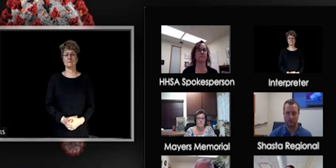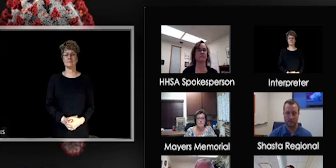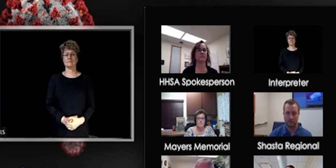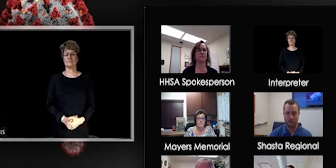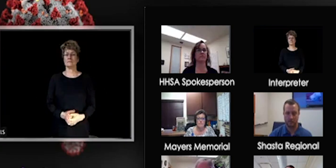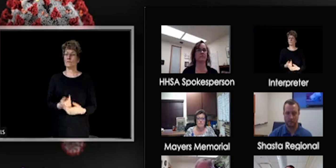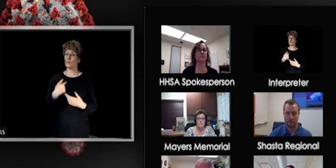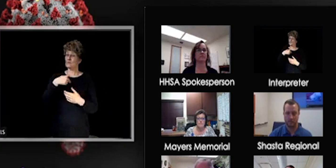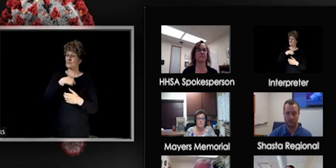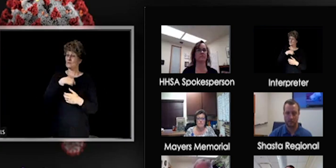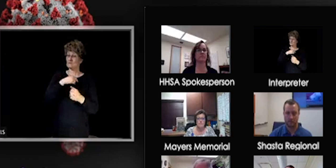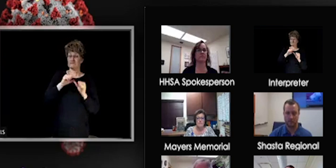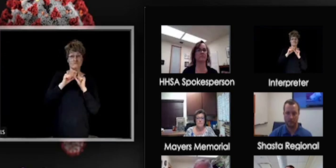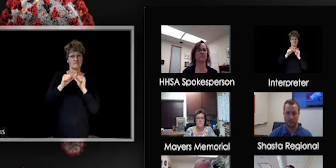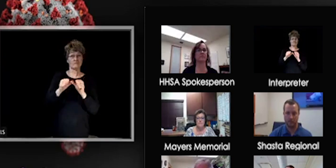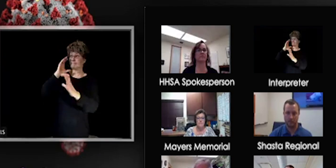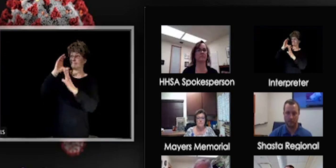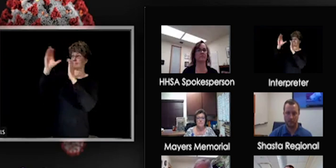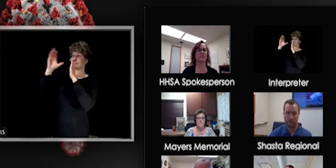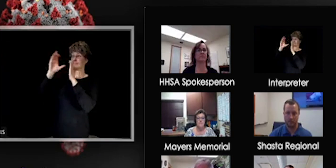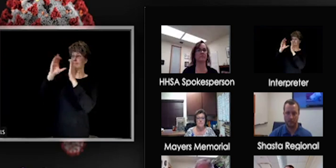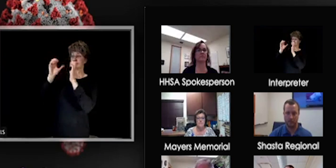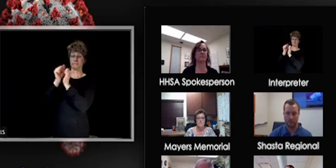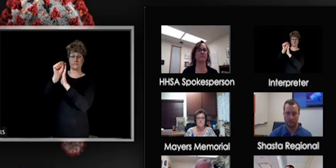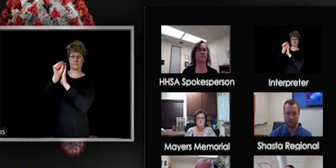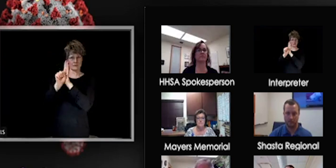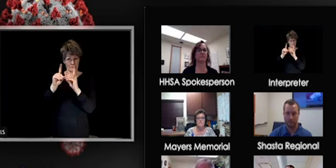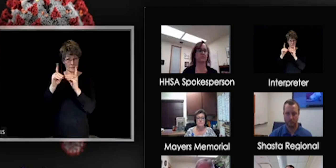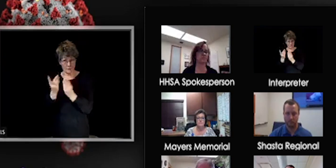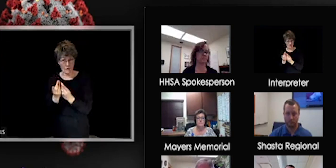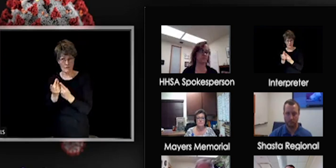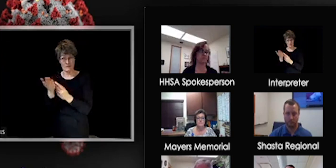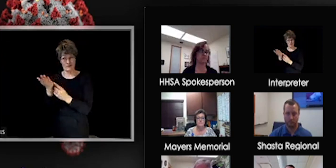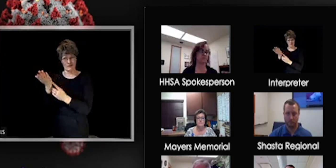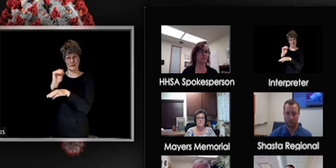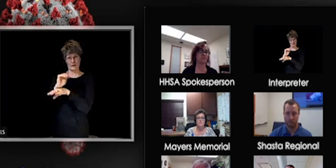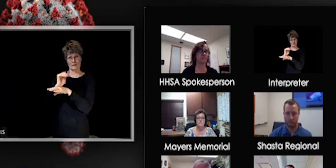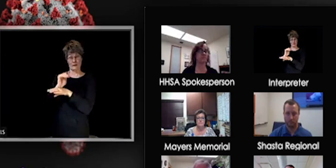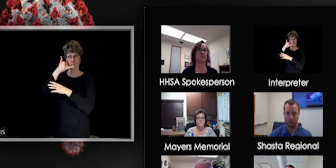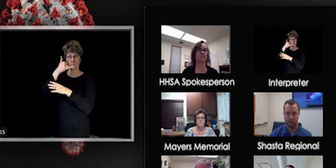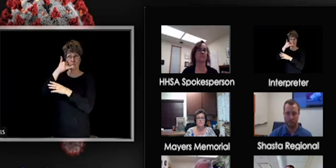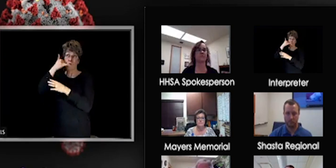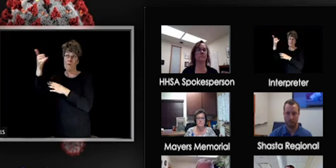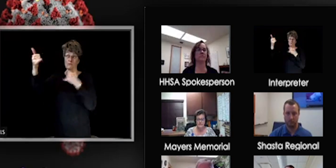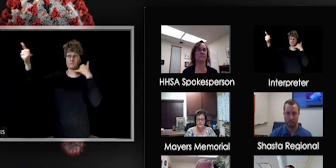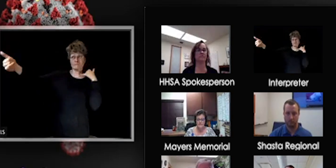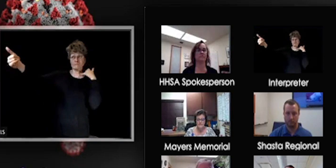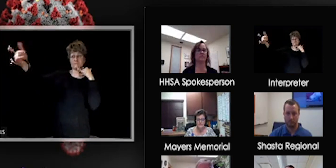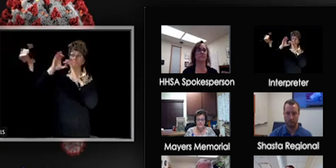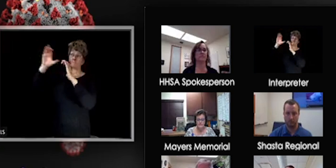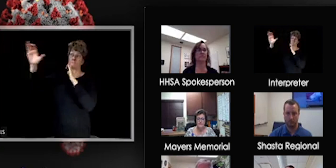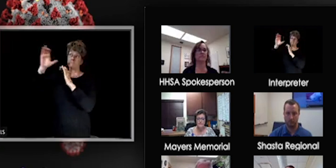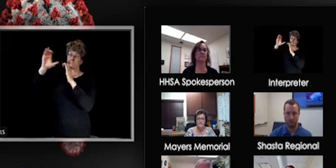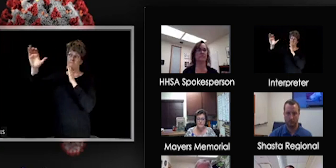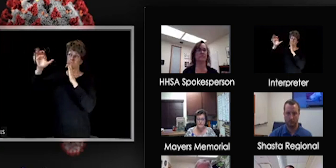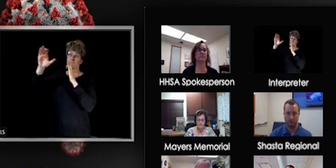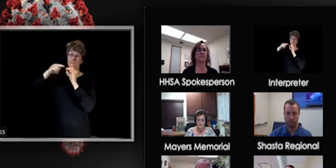talking about that last night on a call. We all feel like we’re trying to meet the current